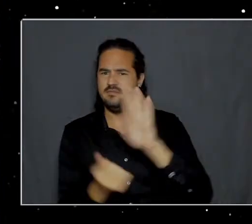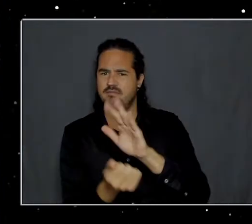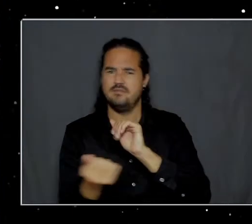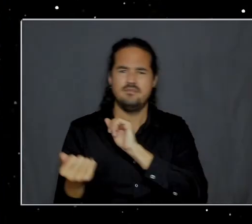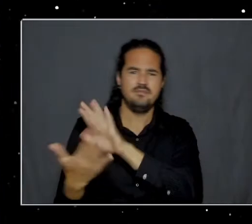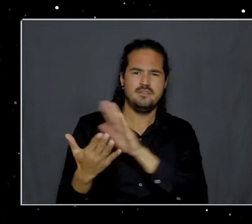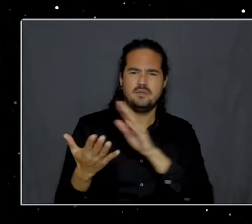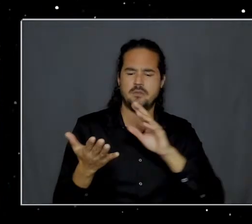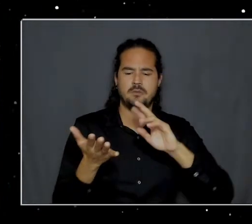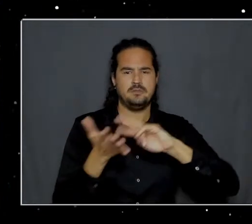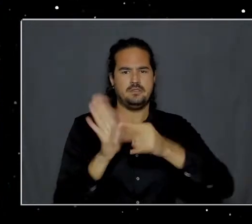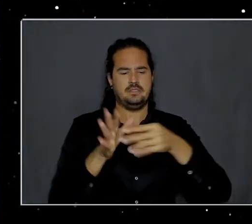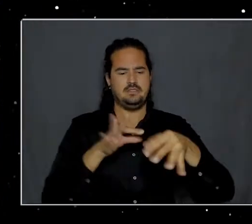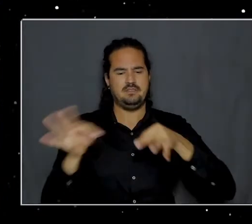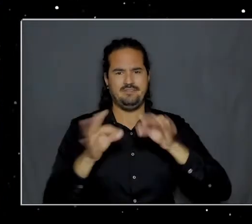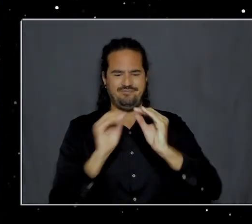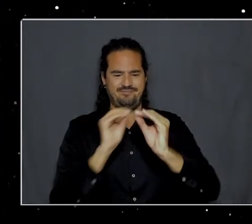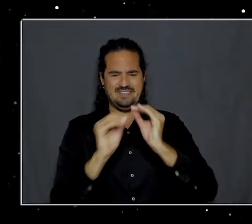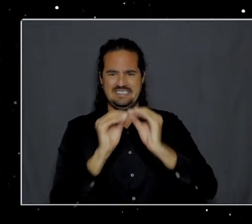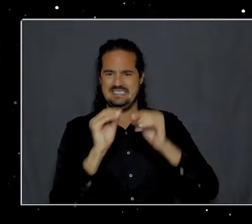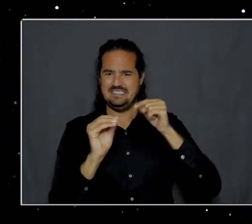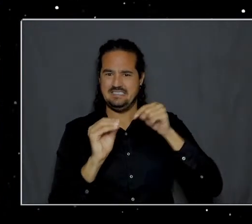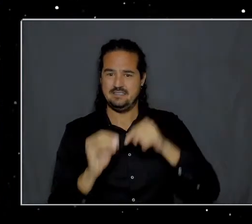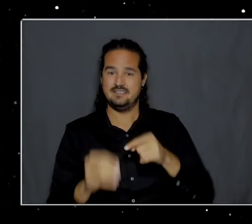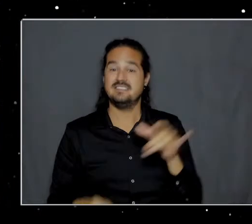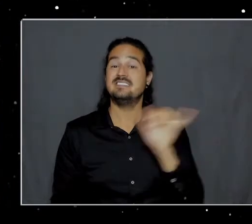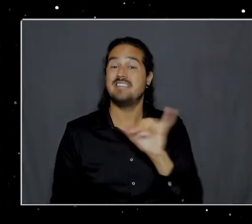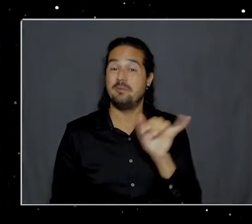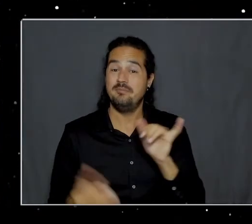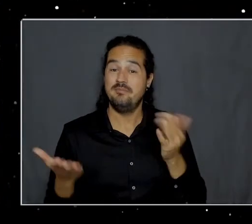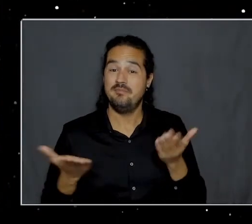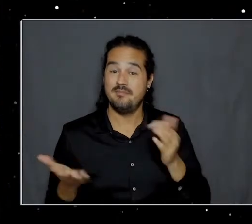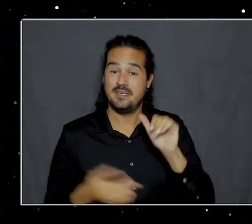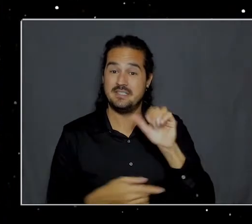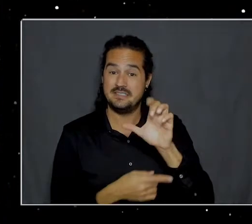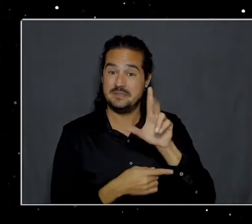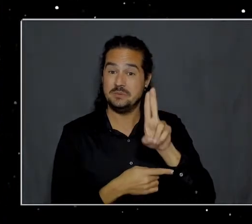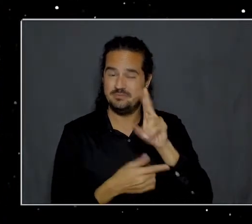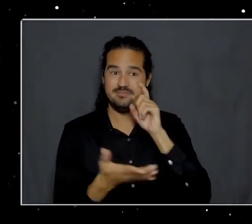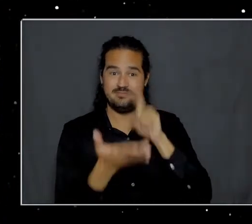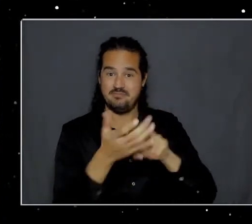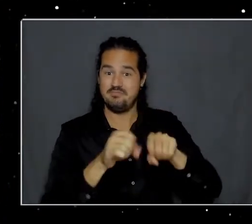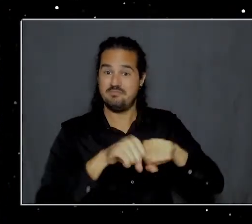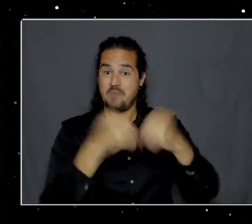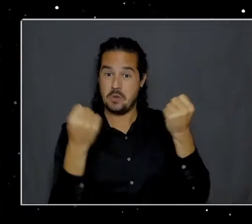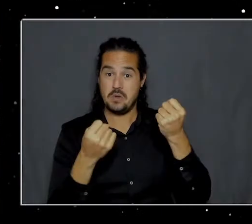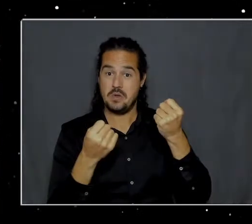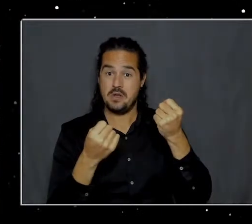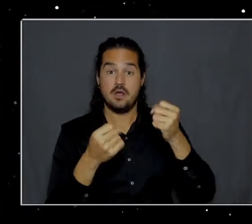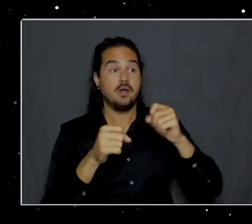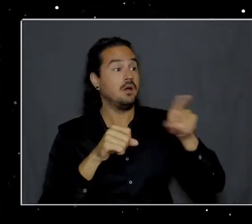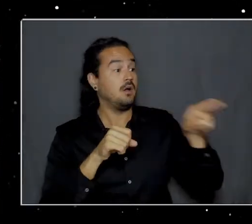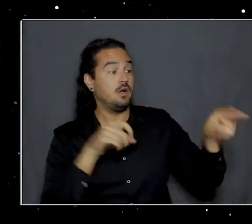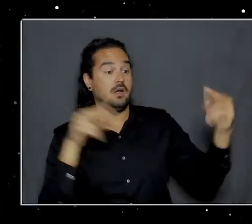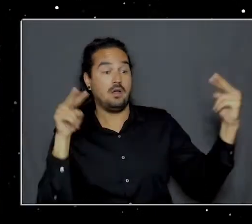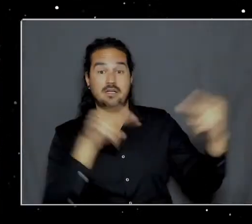SO YOU HAVE MORE THAN 26 STATES PASSING NEW VOTING RIGHT LAWS TO APPARENTLY FIX THE SYSTEM THAT SOME OF US SAY NEEDS FIXING, BUT